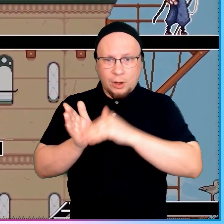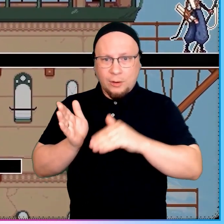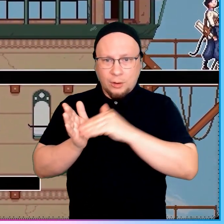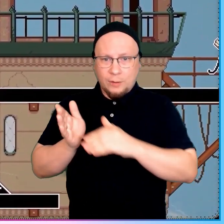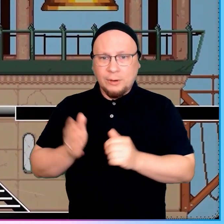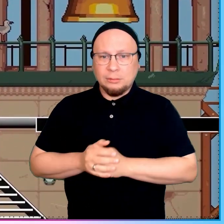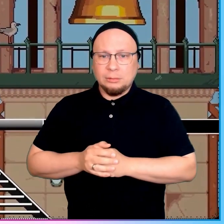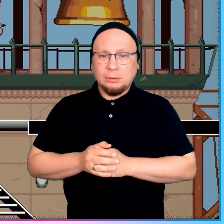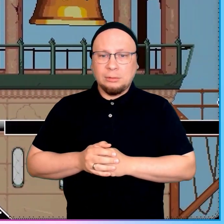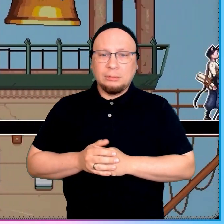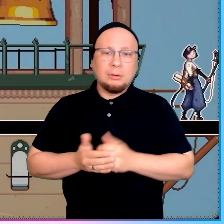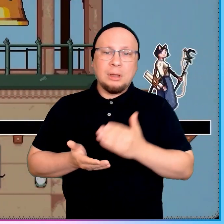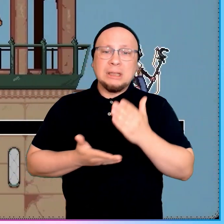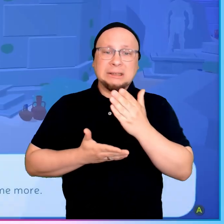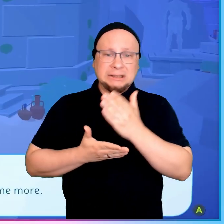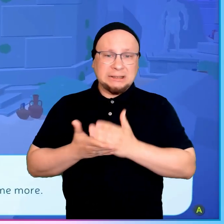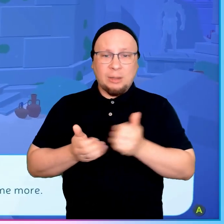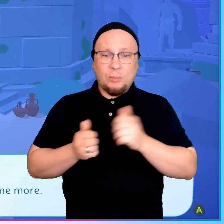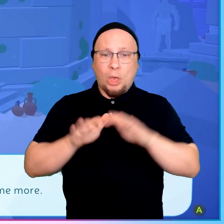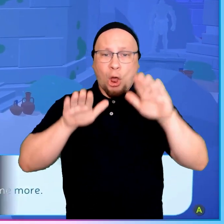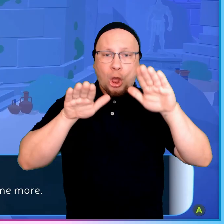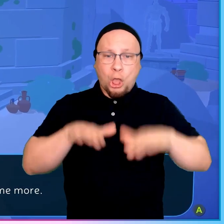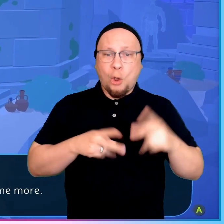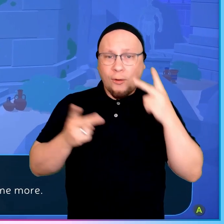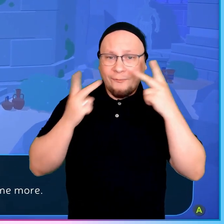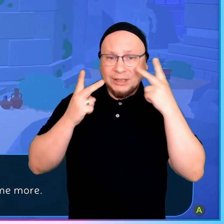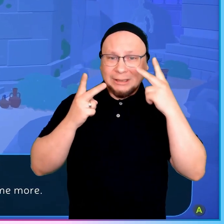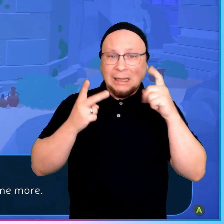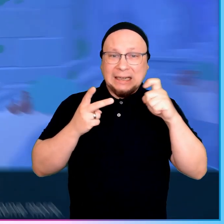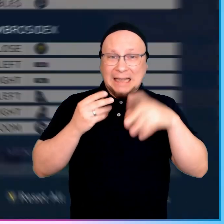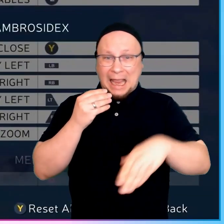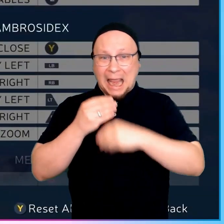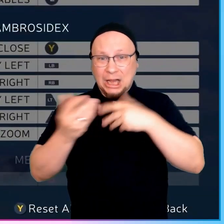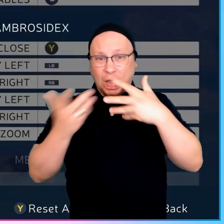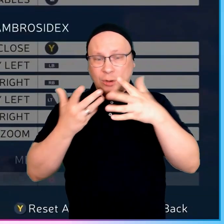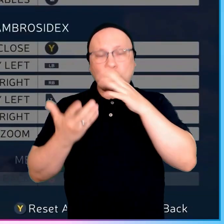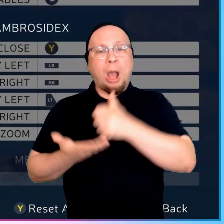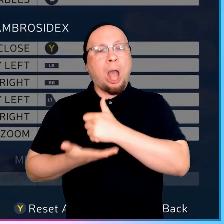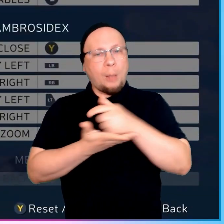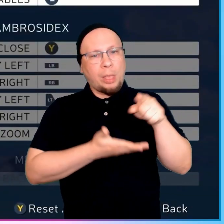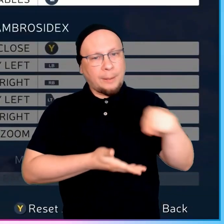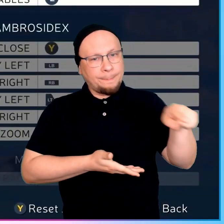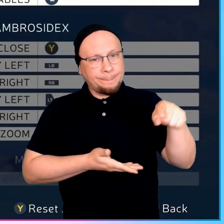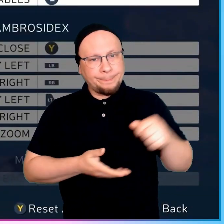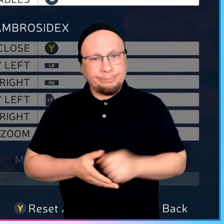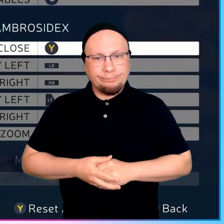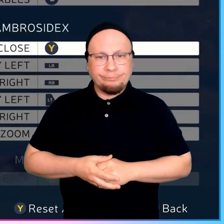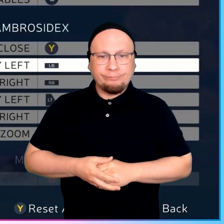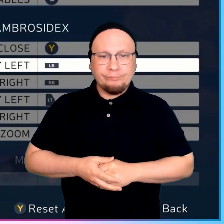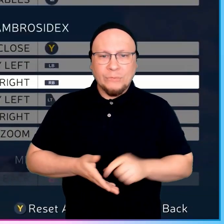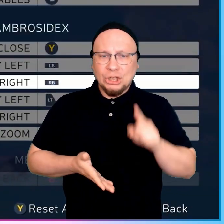the game playable for someone with low vision or colour blindness. Double check your inputs. Things like repetitive inputs and button